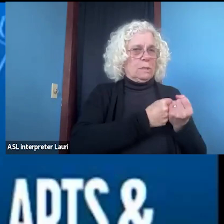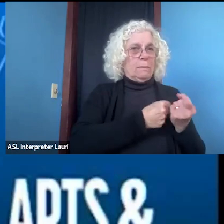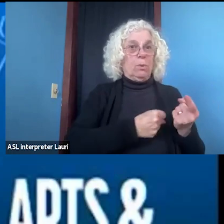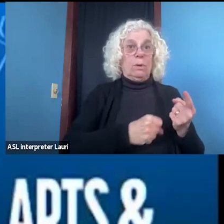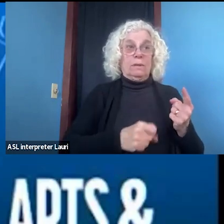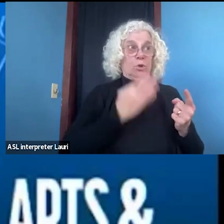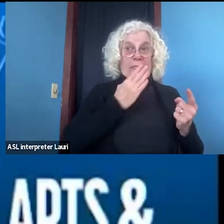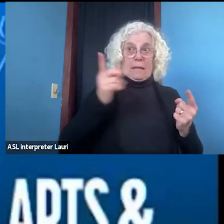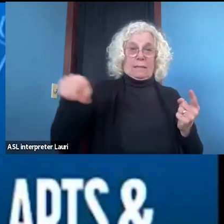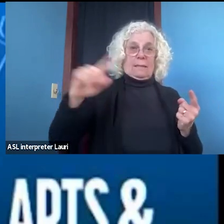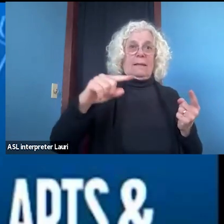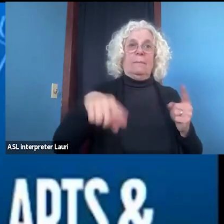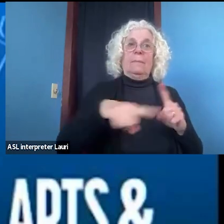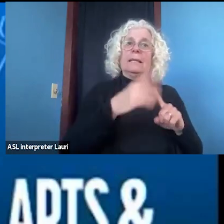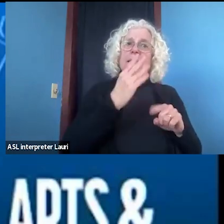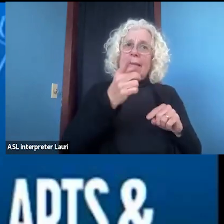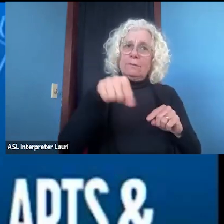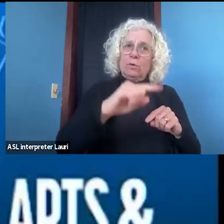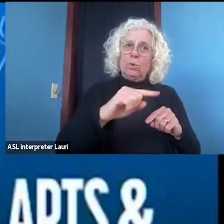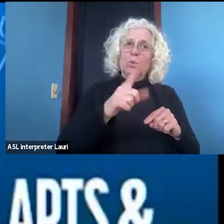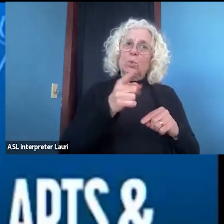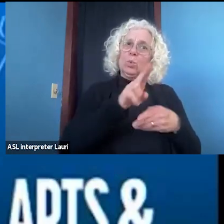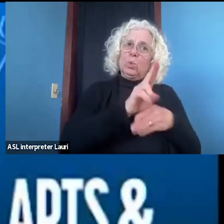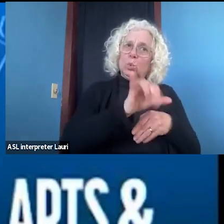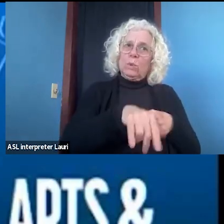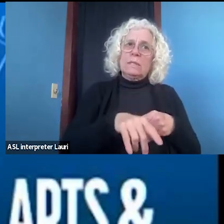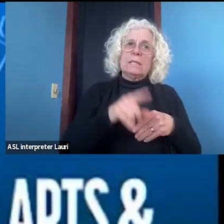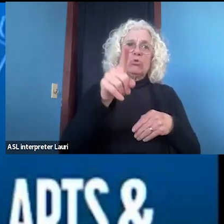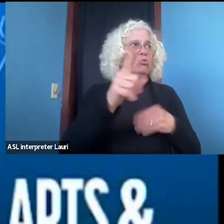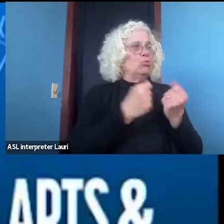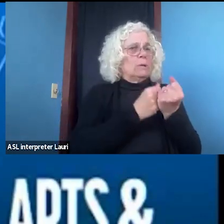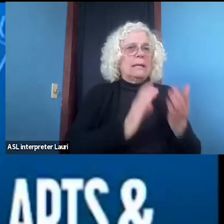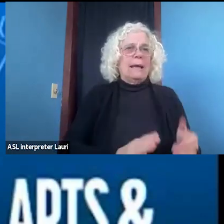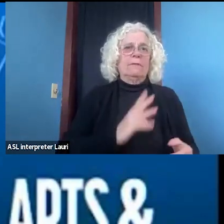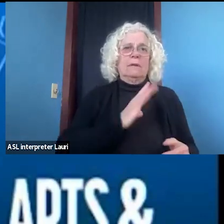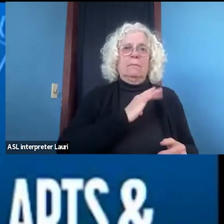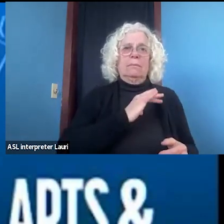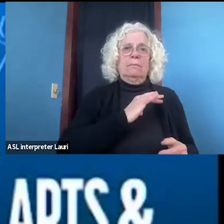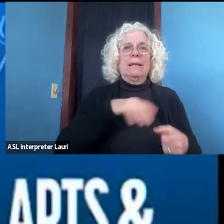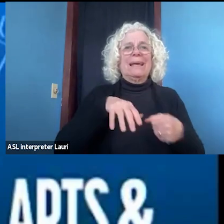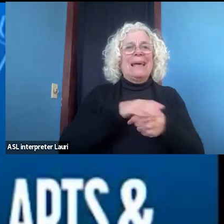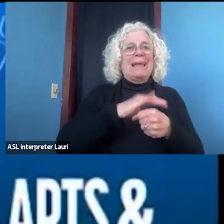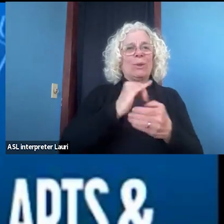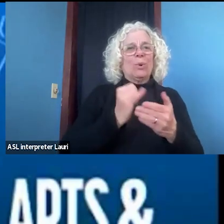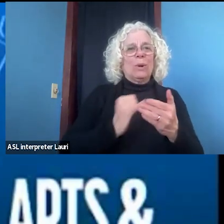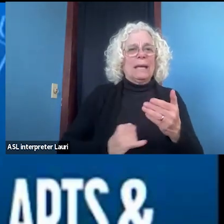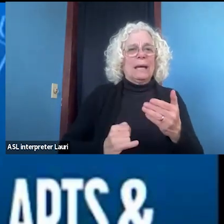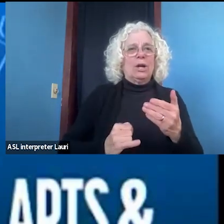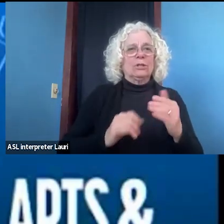Big thanks to you for being a user, for being an arts advocate, to the local arts agencies, which helped populate so much of this content